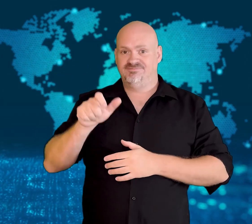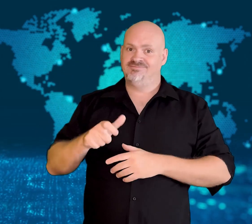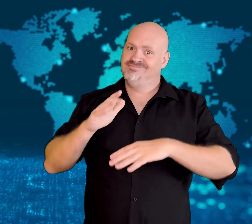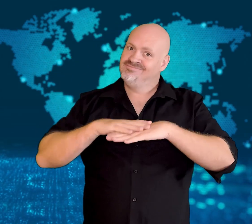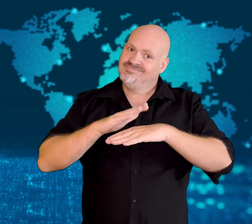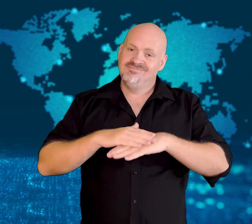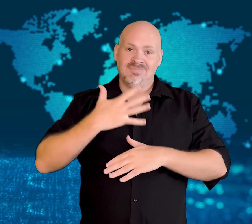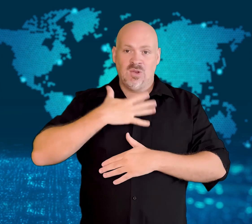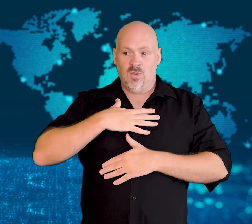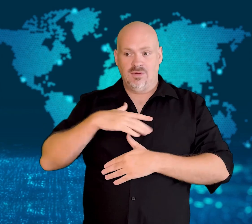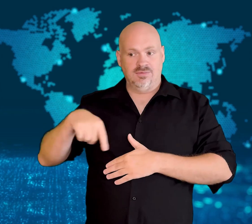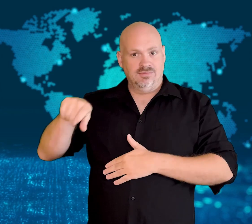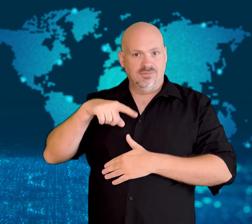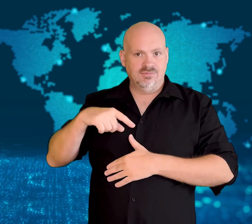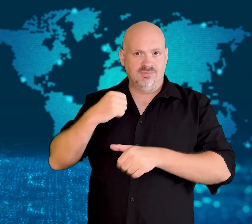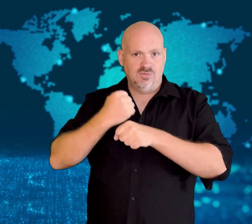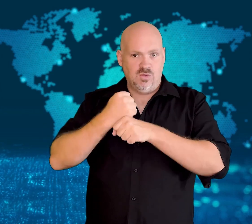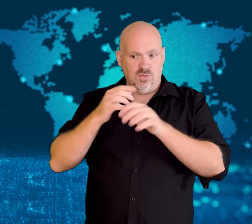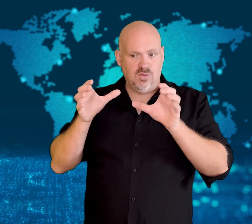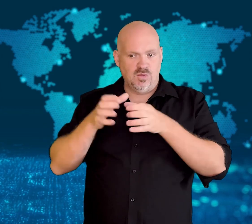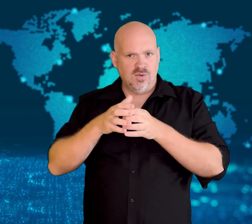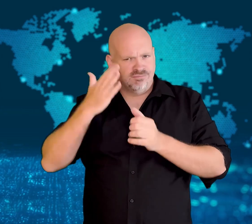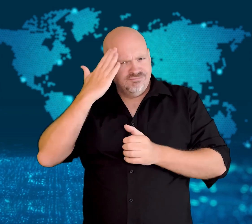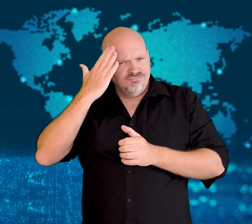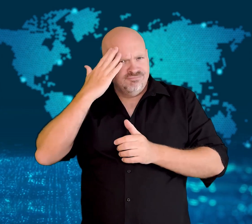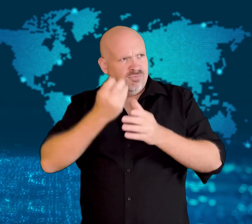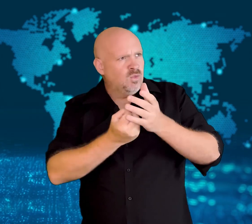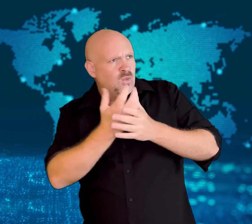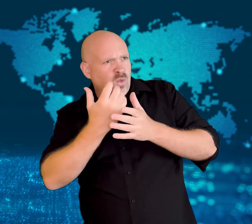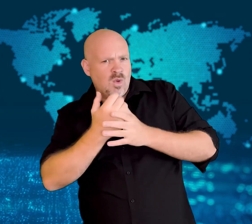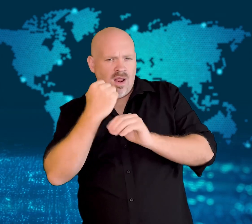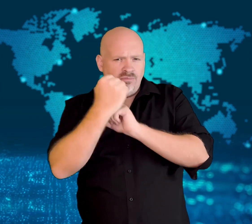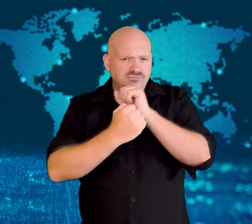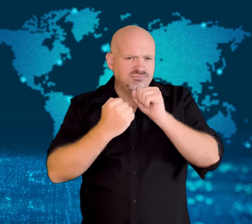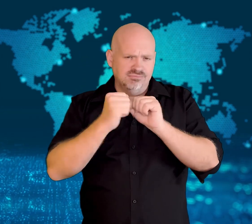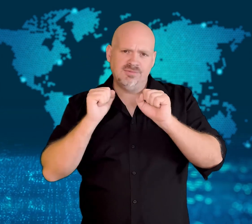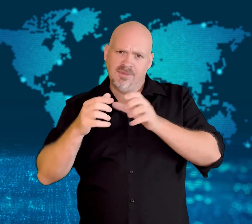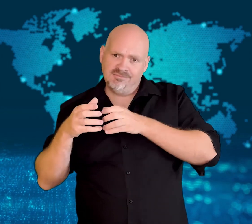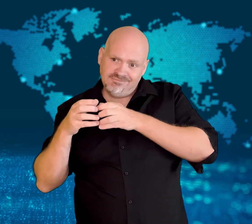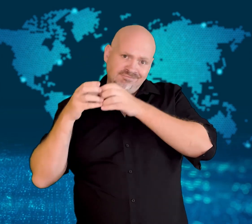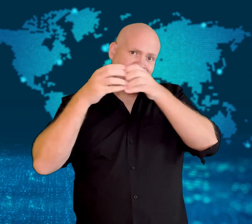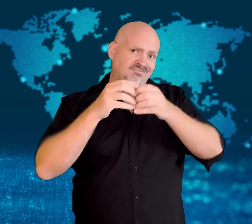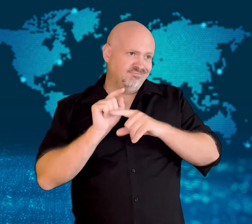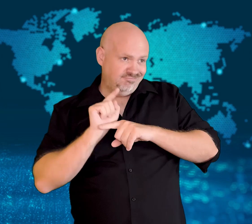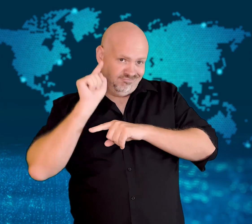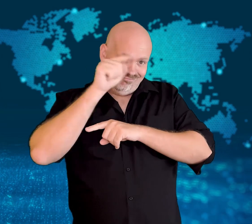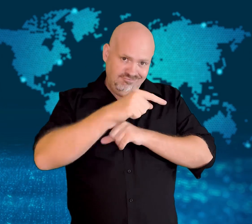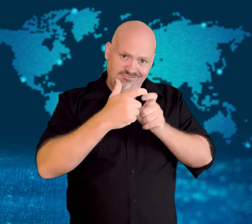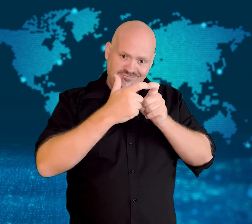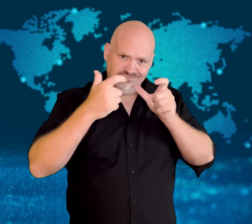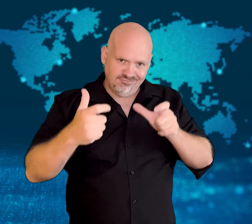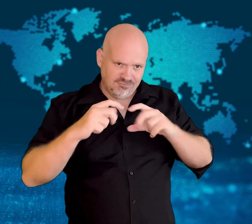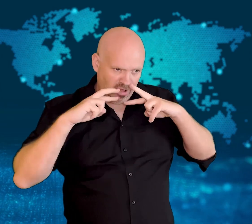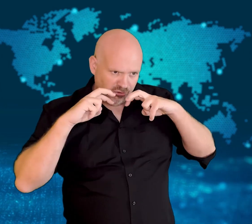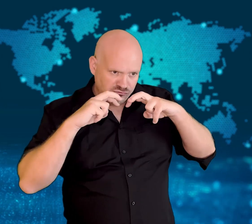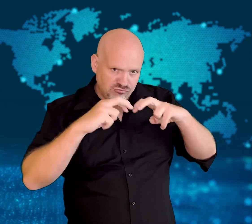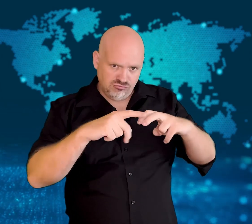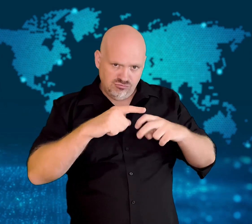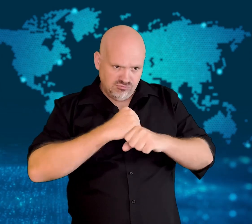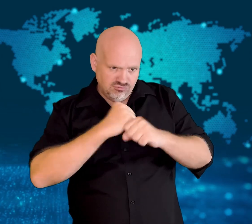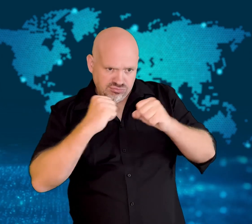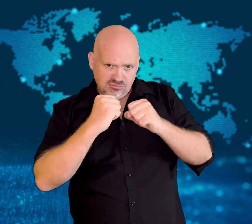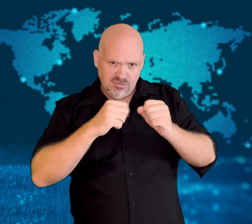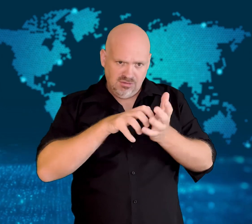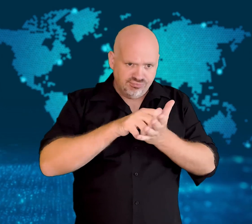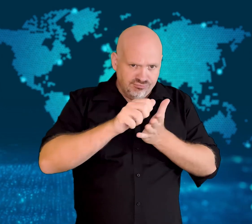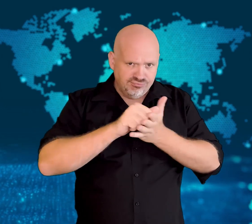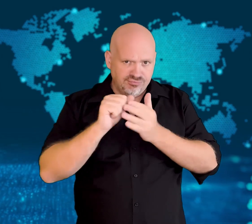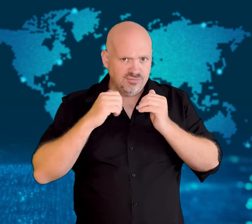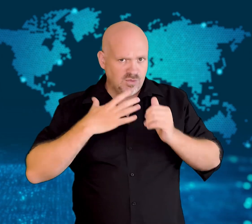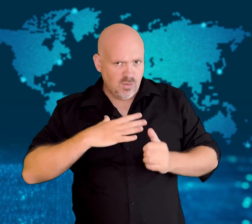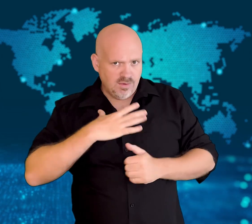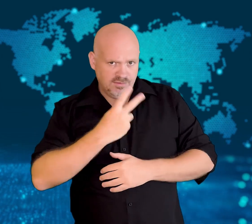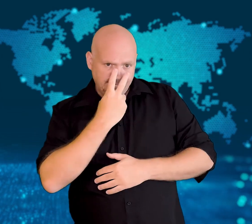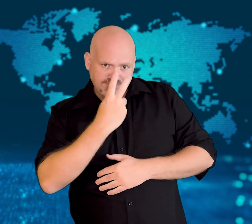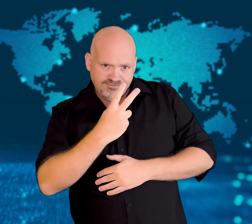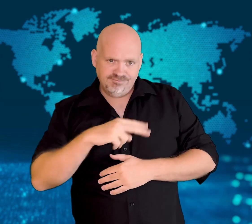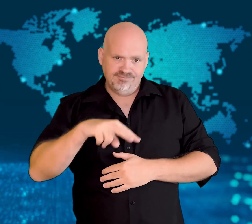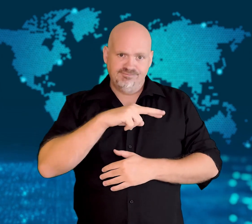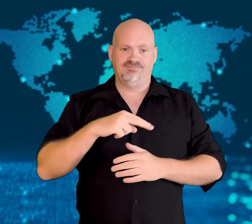Ukraine and Russia both blame each other for the bombing, and both sides are